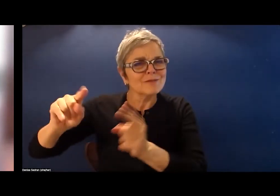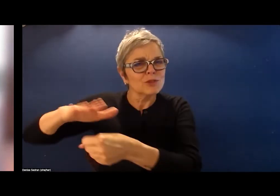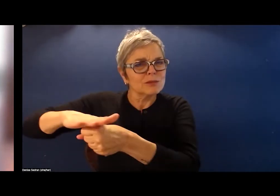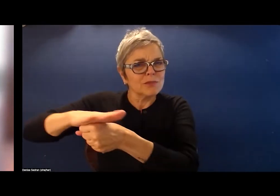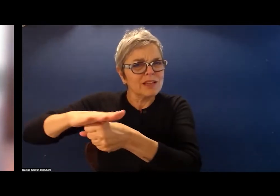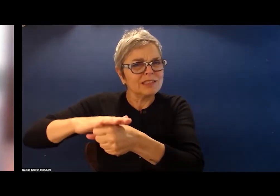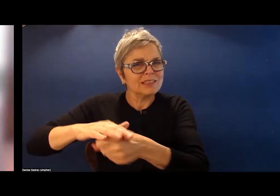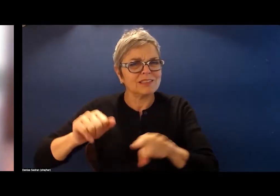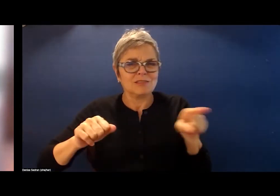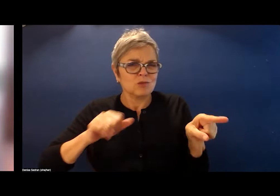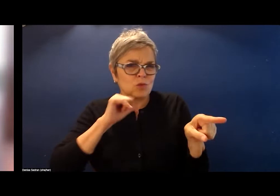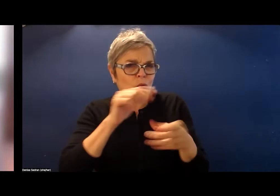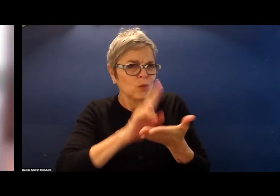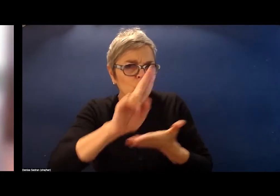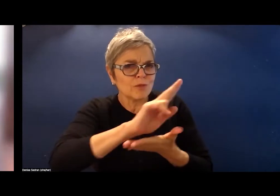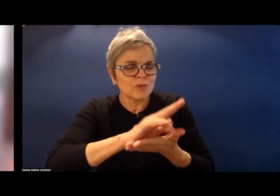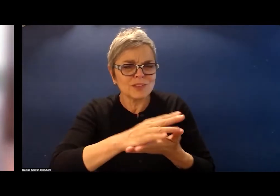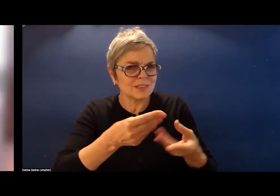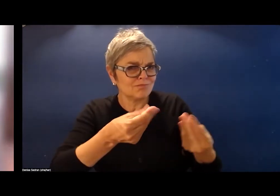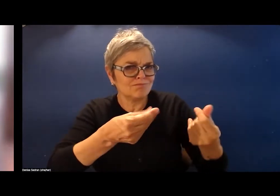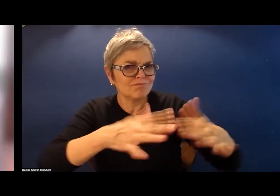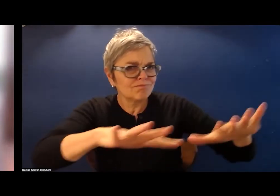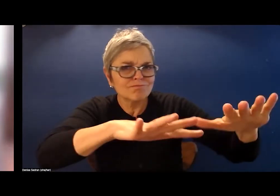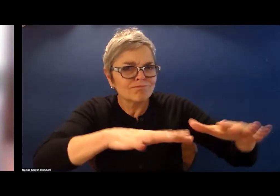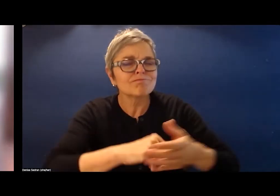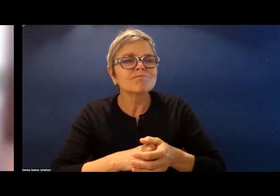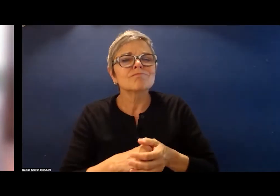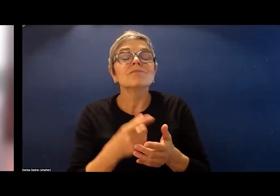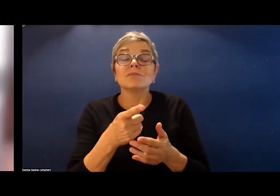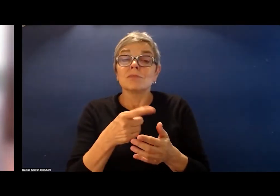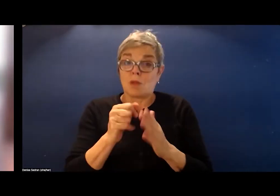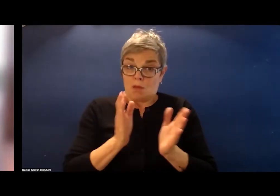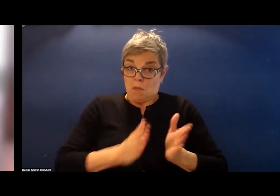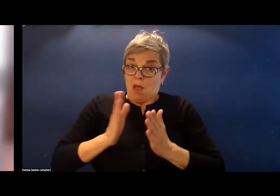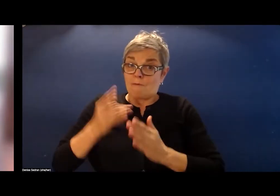from the university campus, because we started the planning before the pandemic hit.